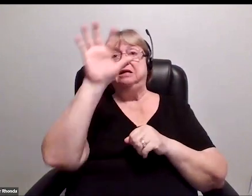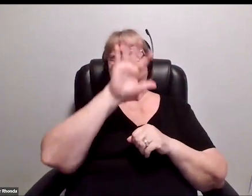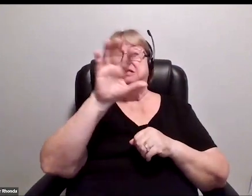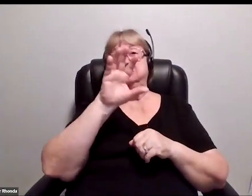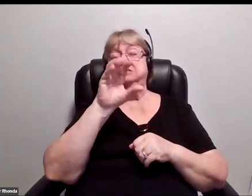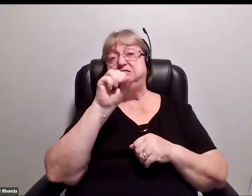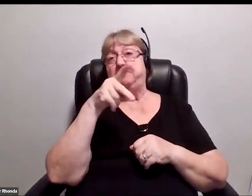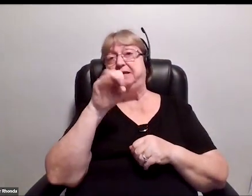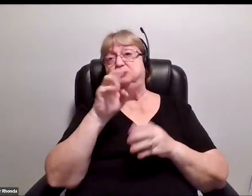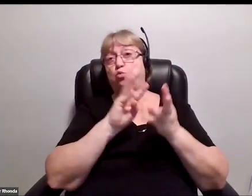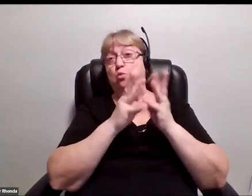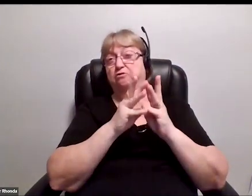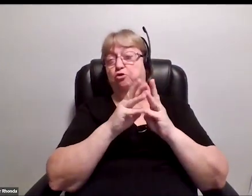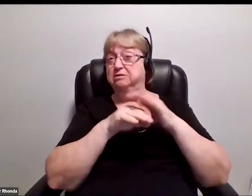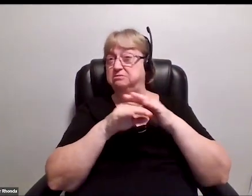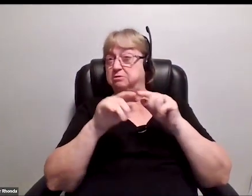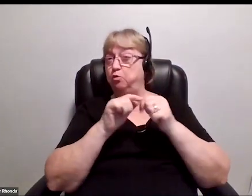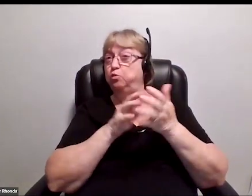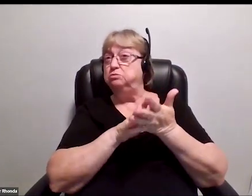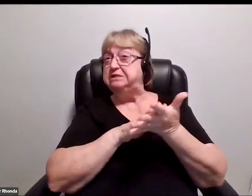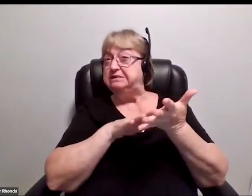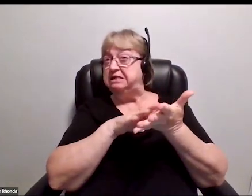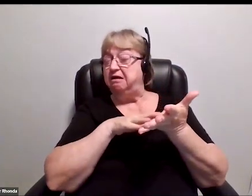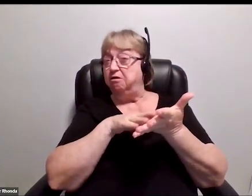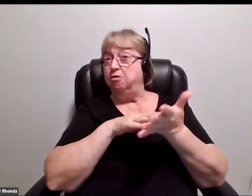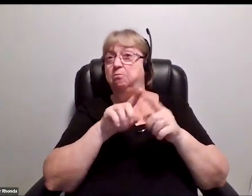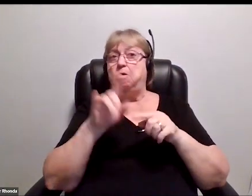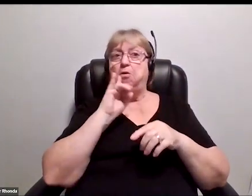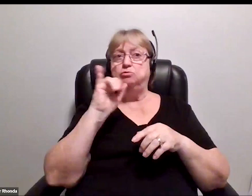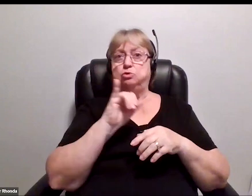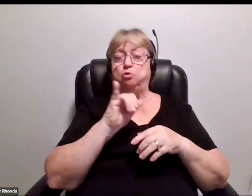tactile means, but also to extend this to the reach of your ears.